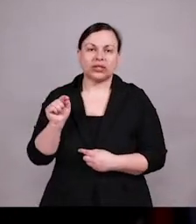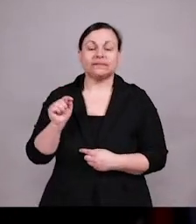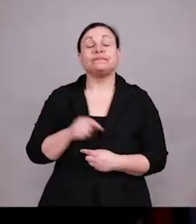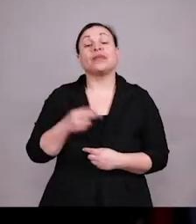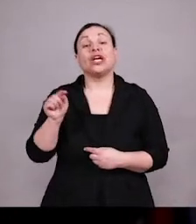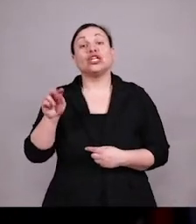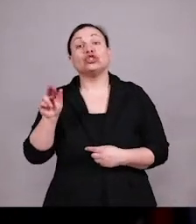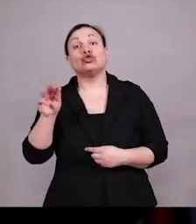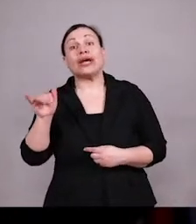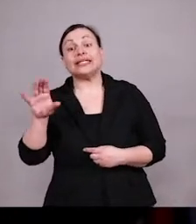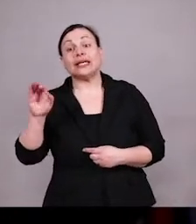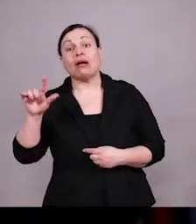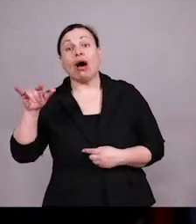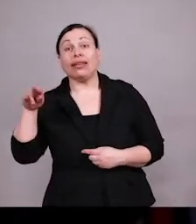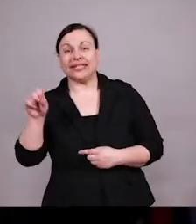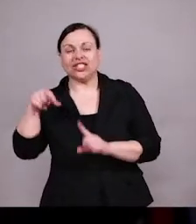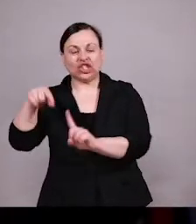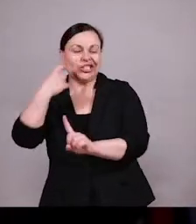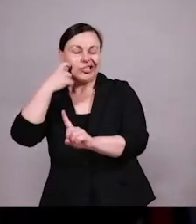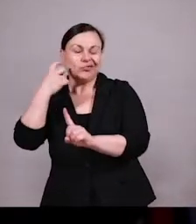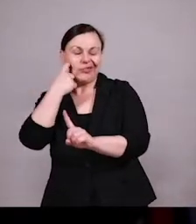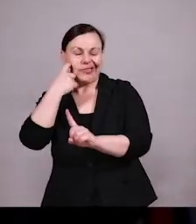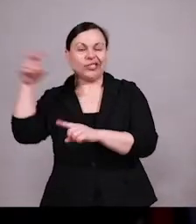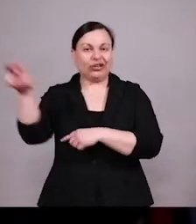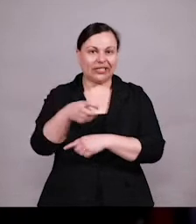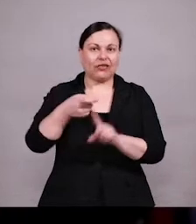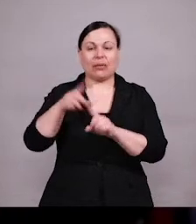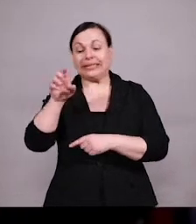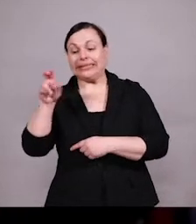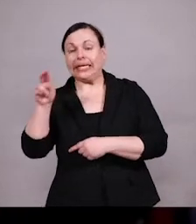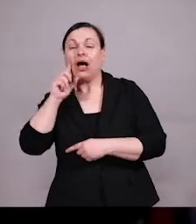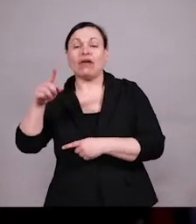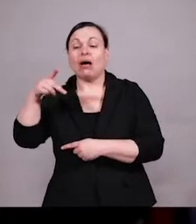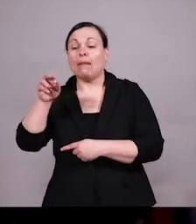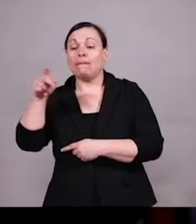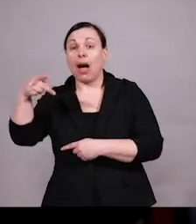Tracy Collins, who just recently transitioned from Dean of Population Health to Secretary